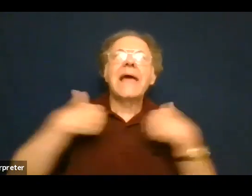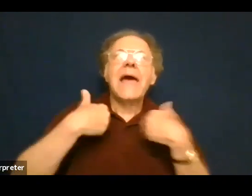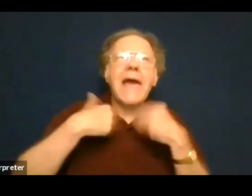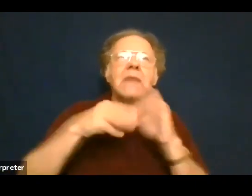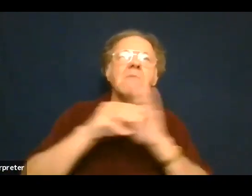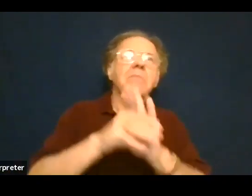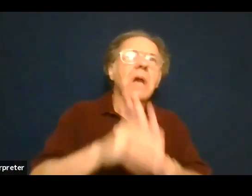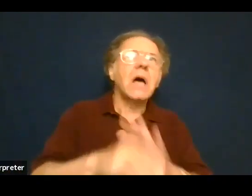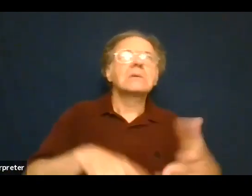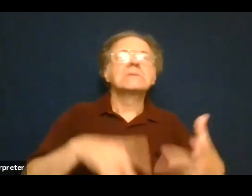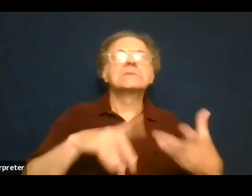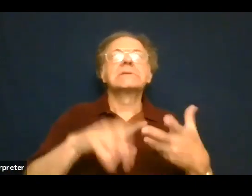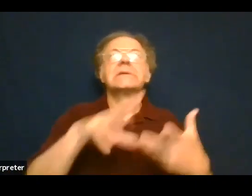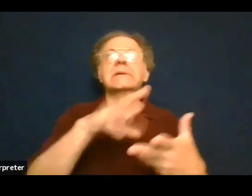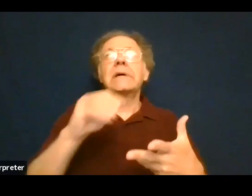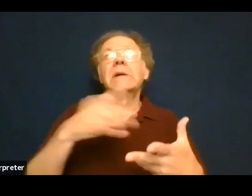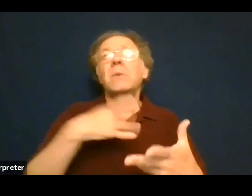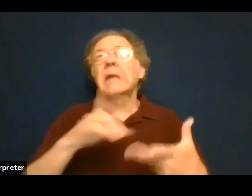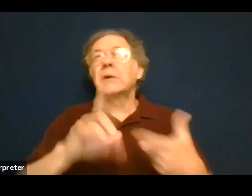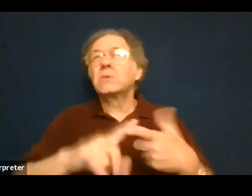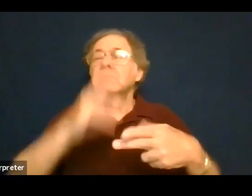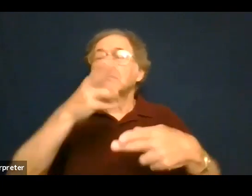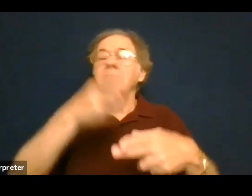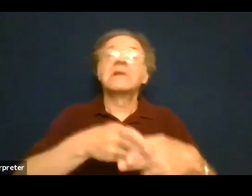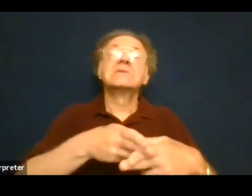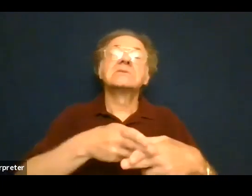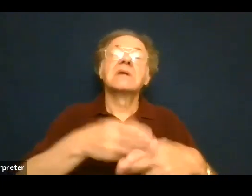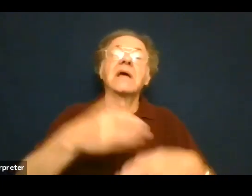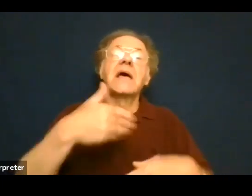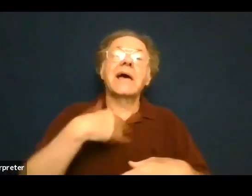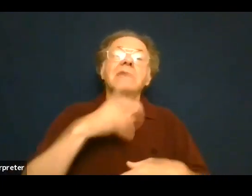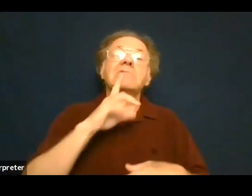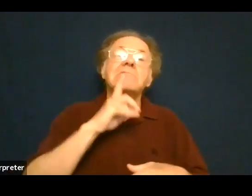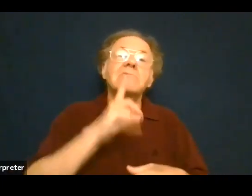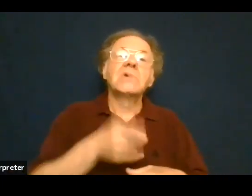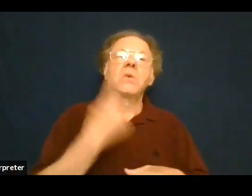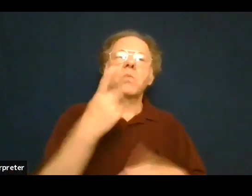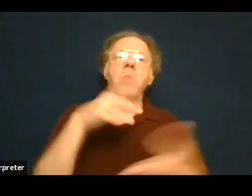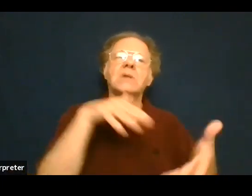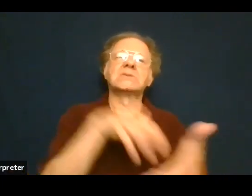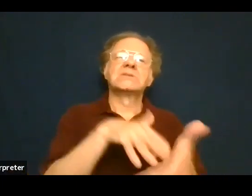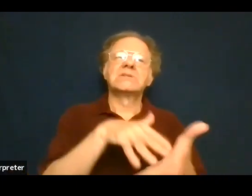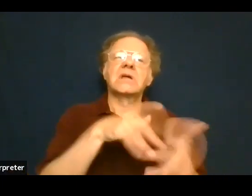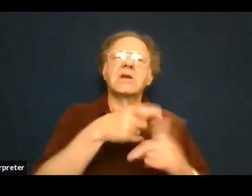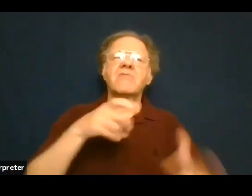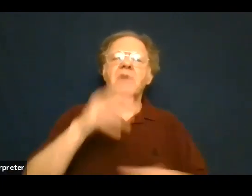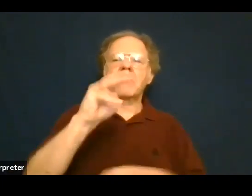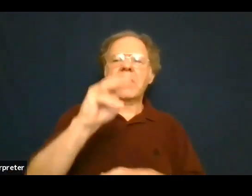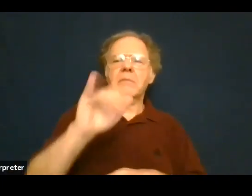And I would like to mention that there was actually a study out of MIT, Brigham and Women's